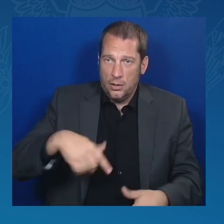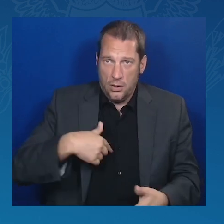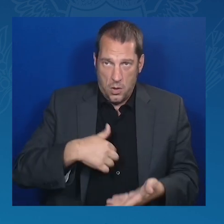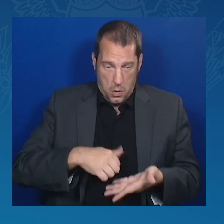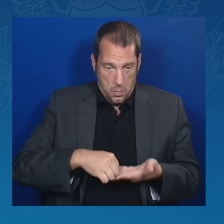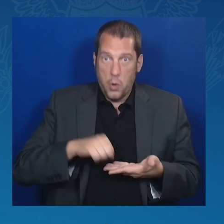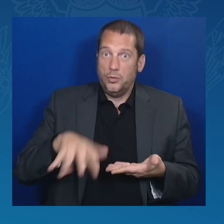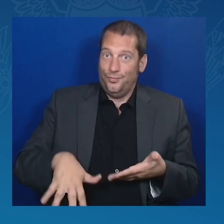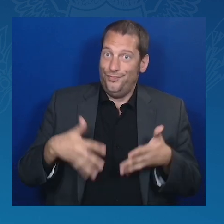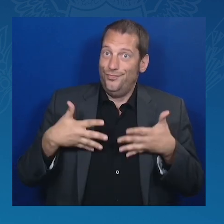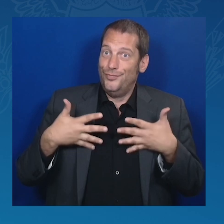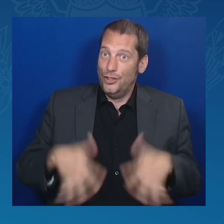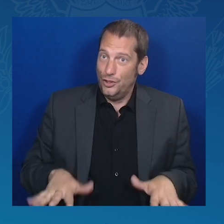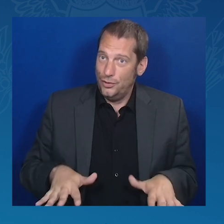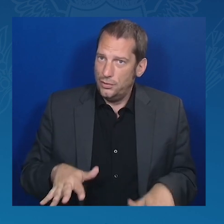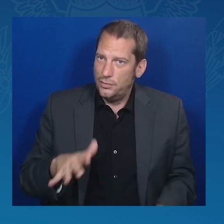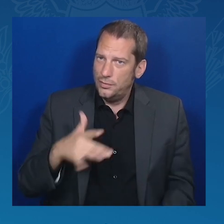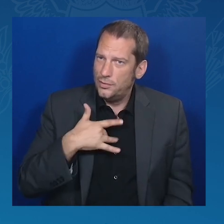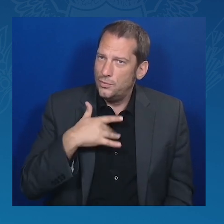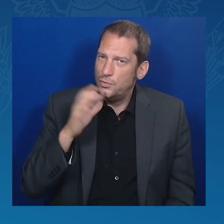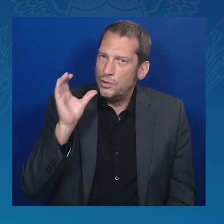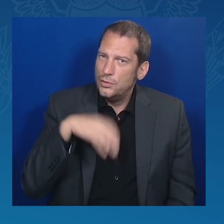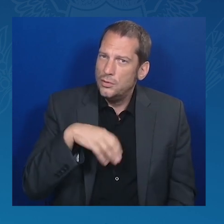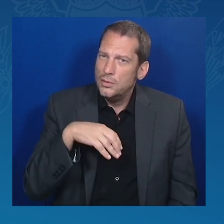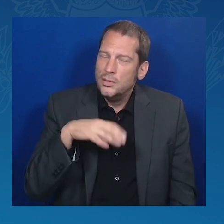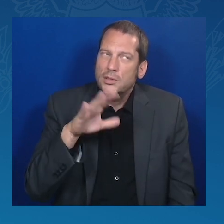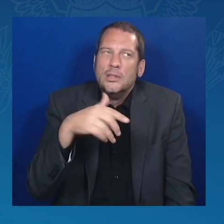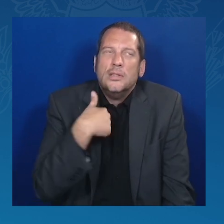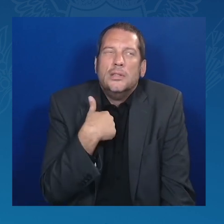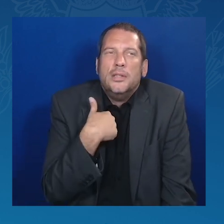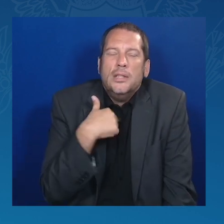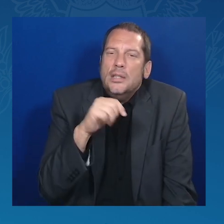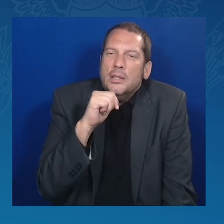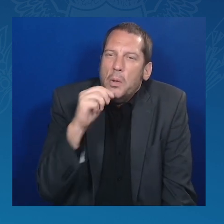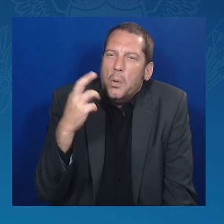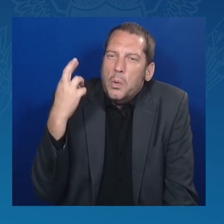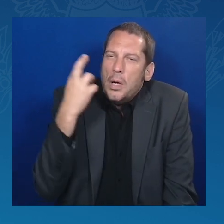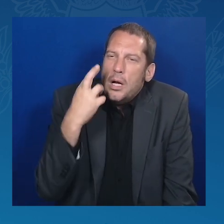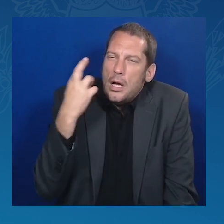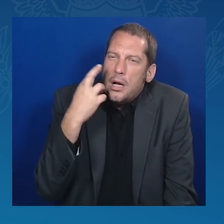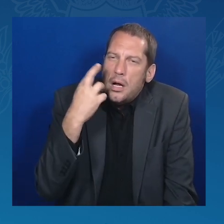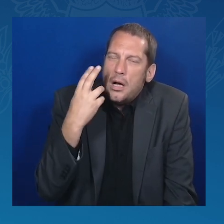I didn't realize that until the Dobbs decision, when John and I were talking about it in bed one day,